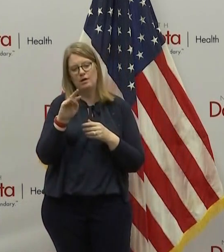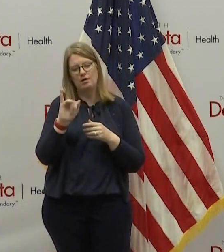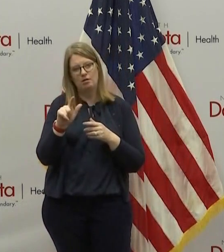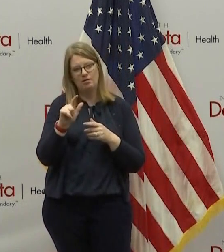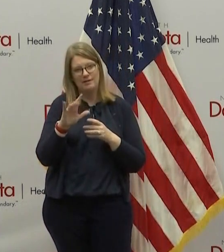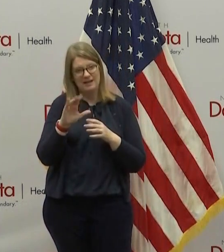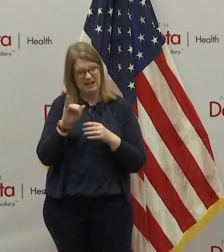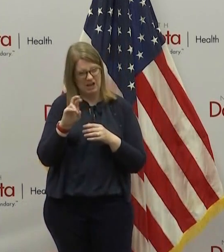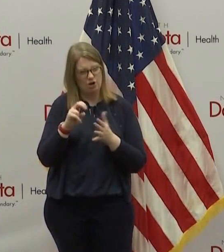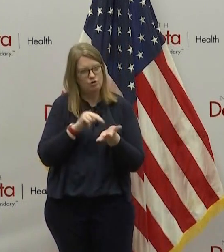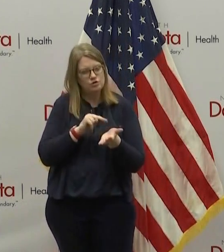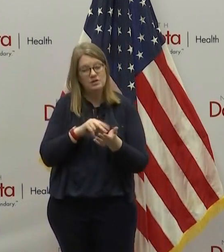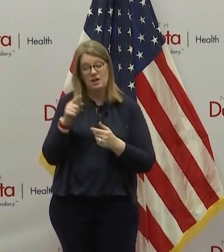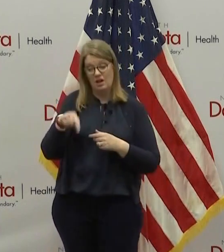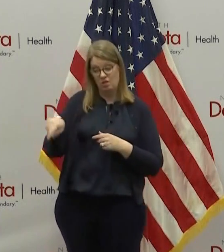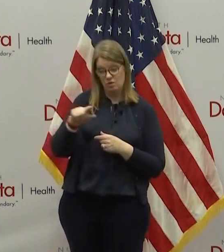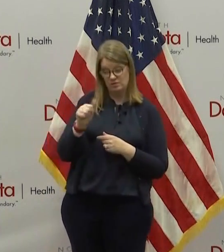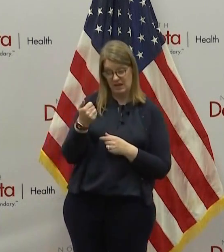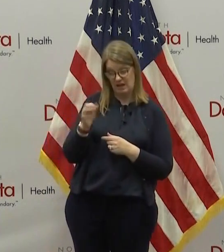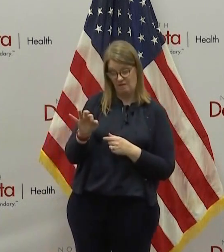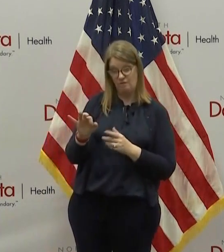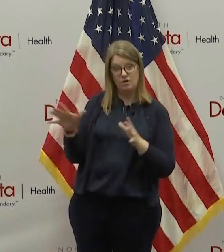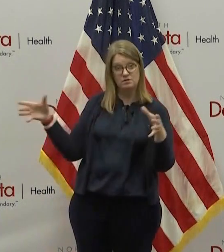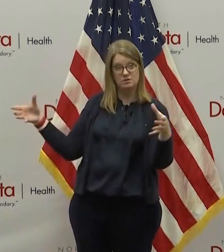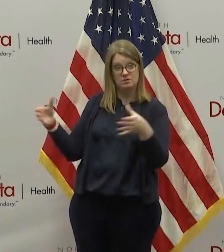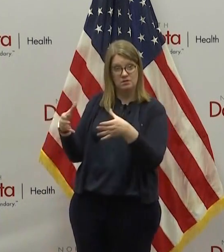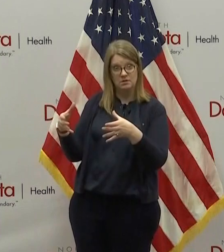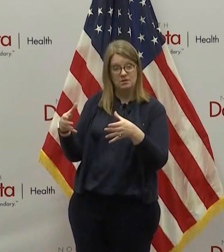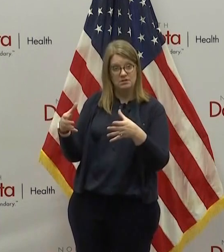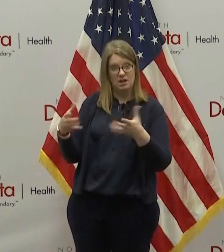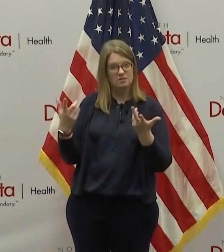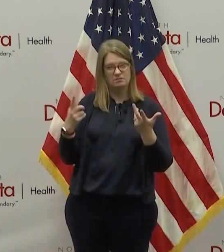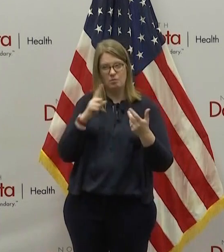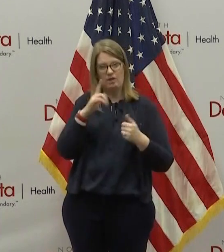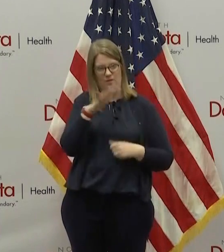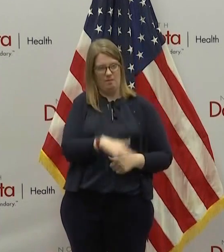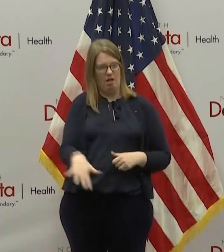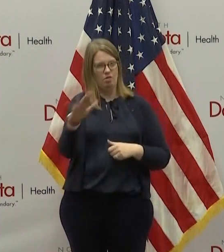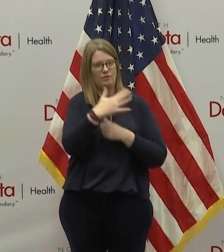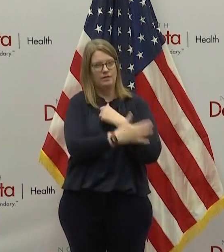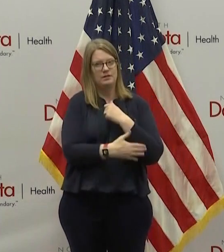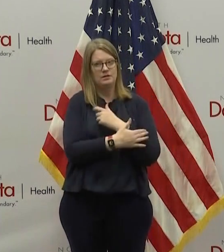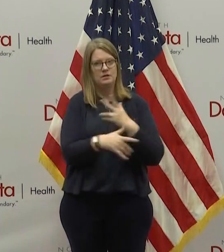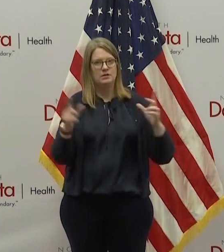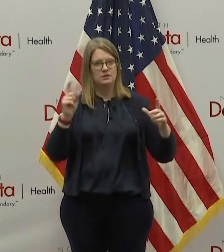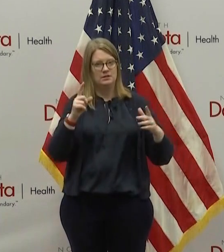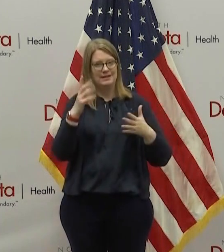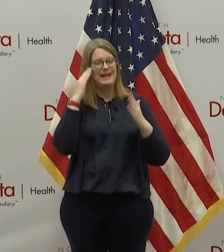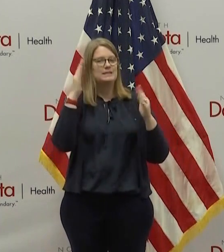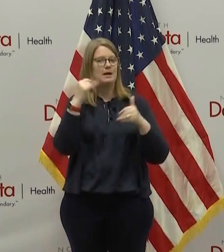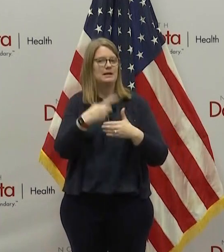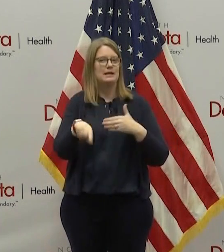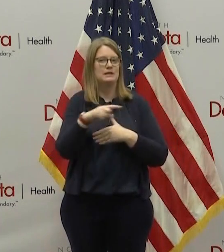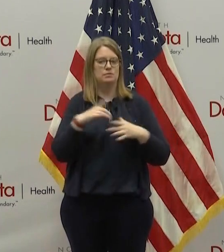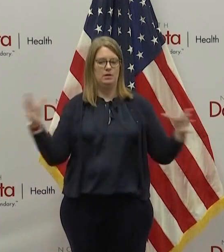MEDICAL PERSONAL FROM THE COVID-19 RESPONSE OPERATION. THESE ARE CRITICAL CARE NURSES. THOSE AIR FORCE PERSONNEL WILL